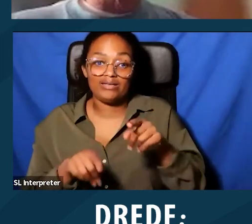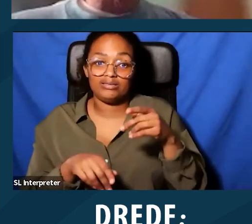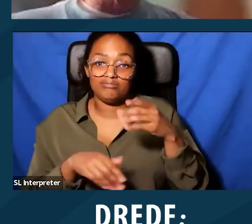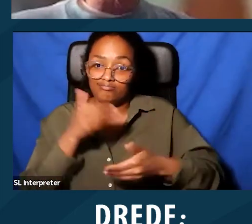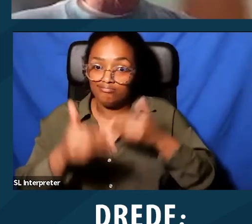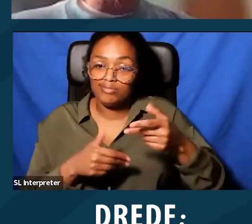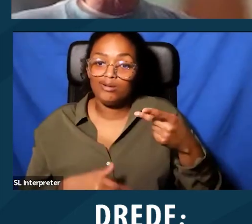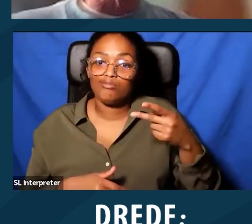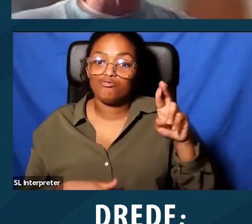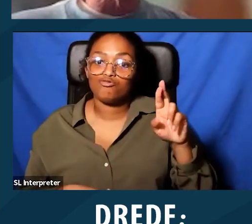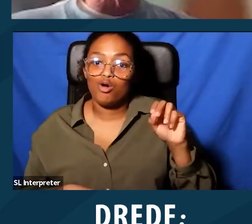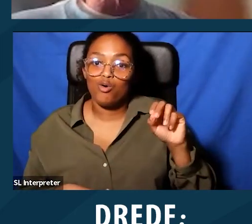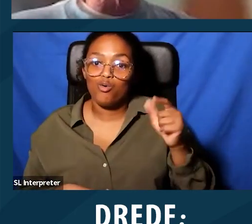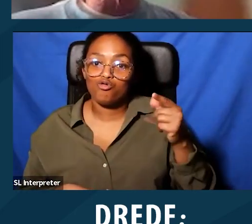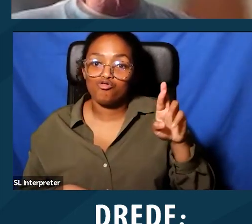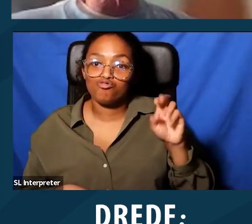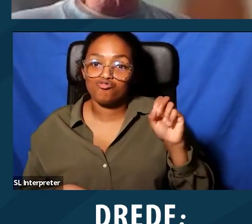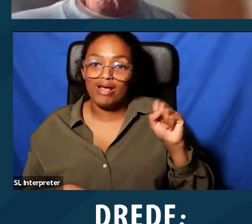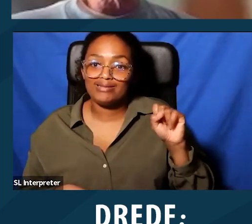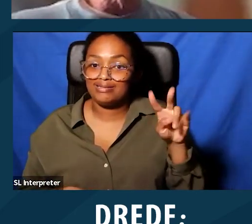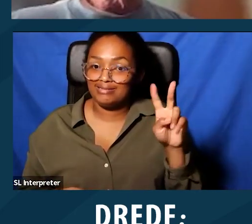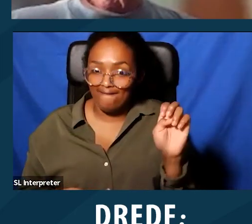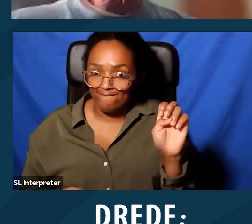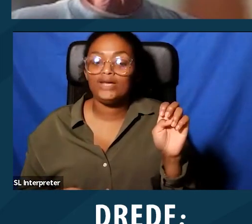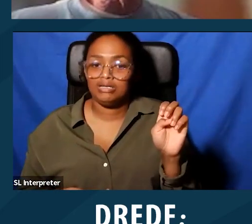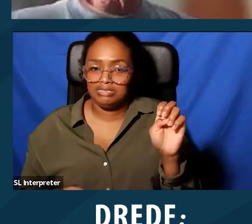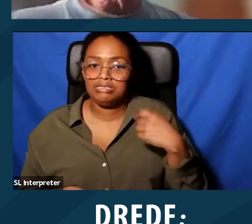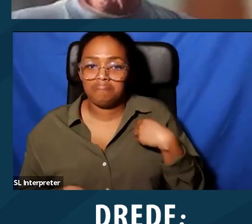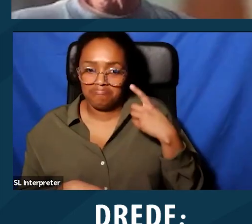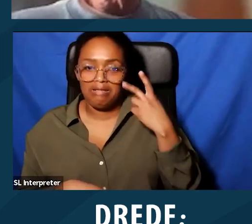So even though it looks kind of overwhelming, if you just look at the color of the participant,